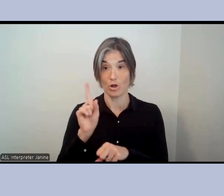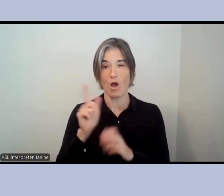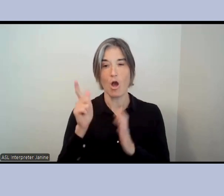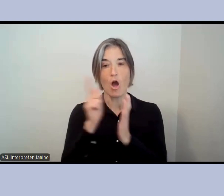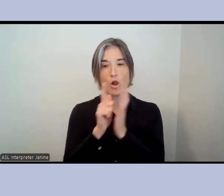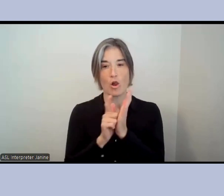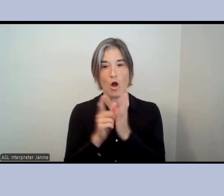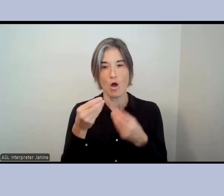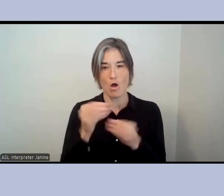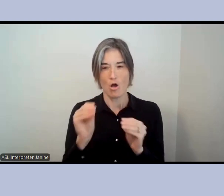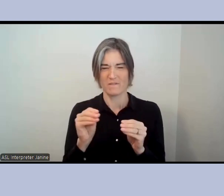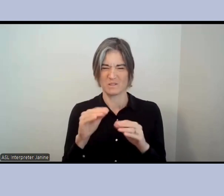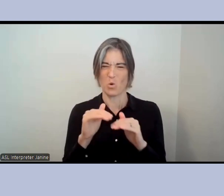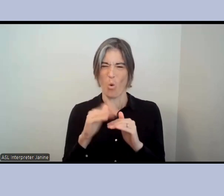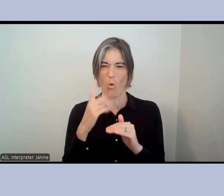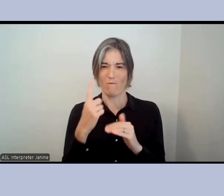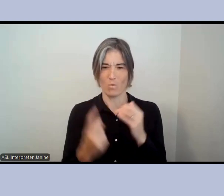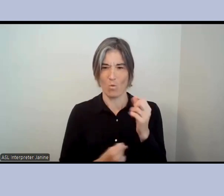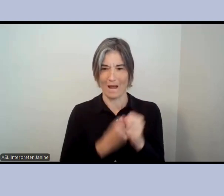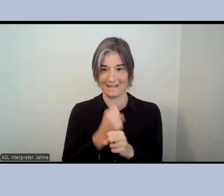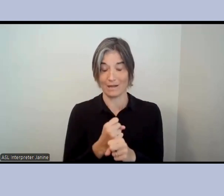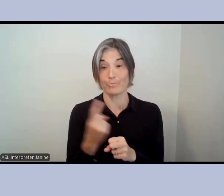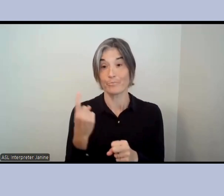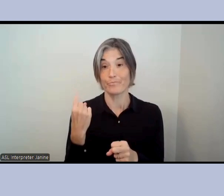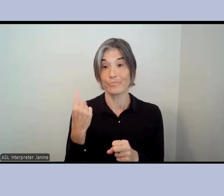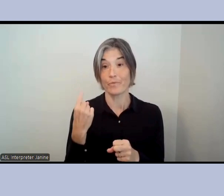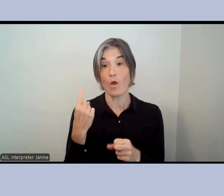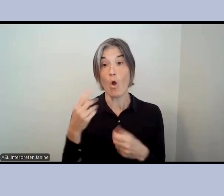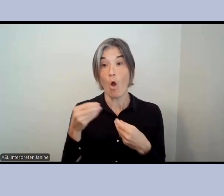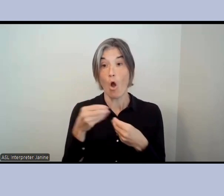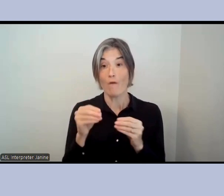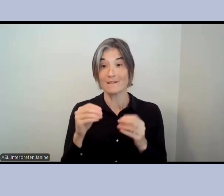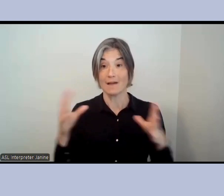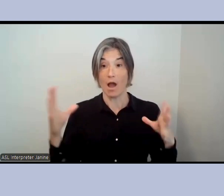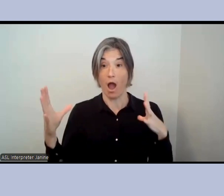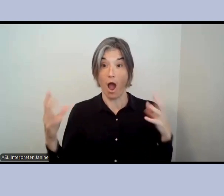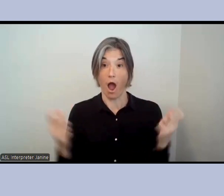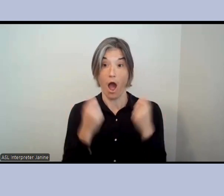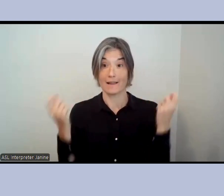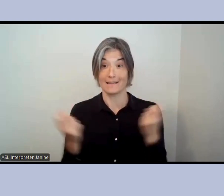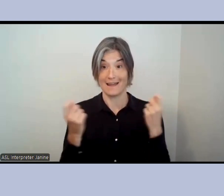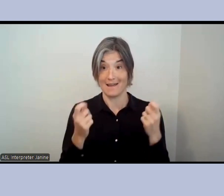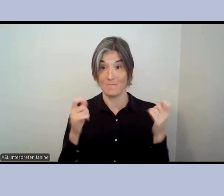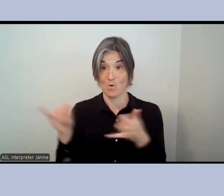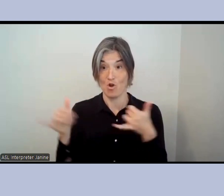Last year, the office holiday party was in a noisy restaurant. I have a disability that makes it difficult